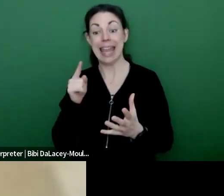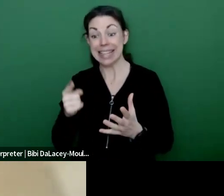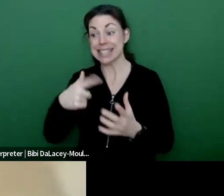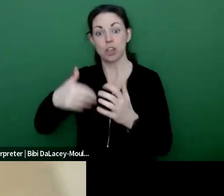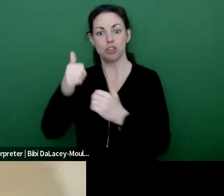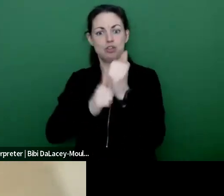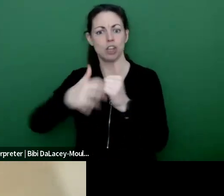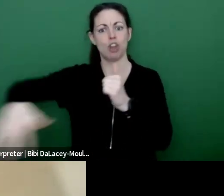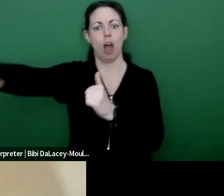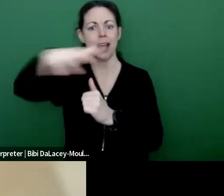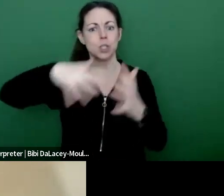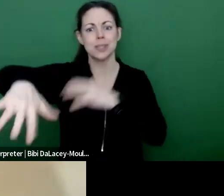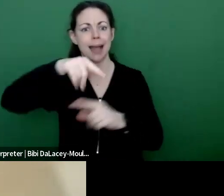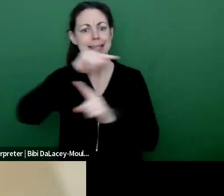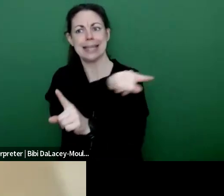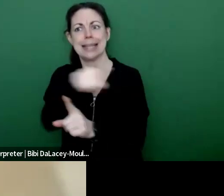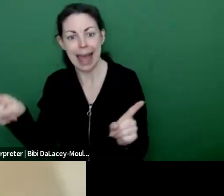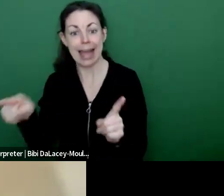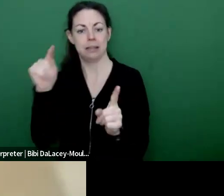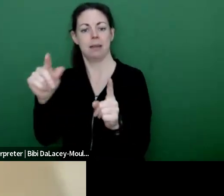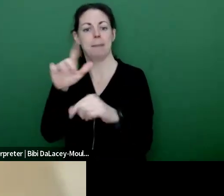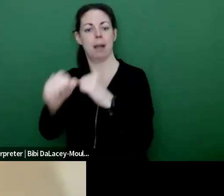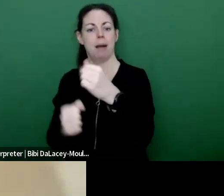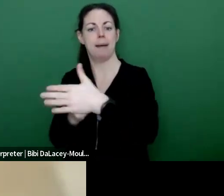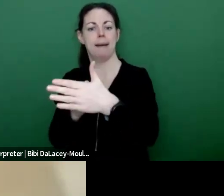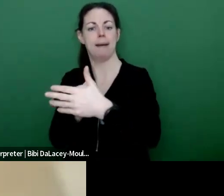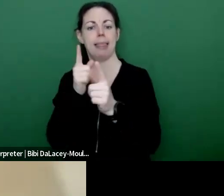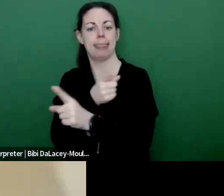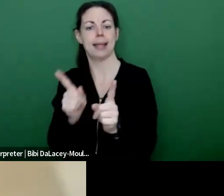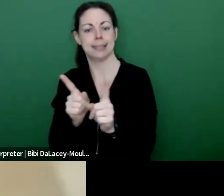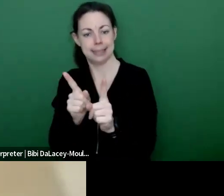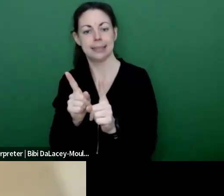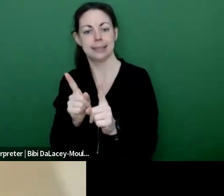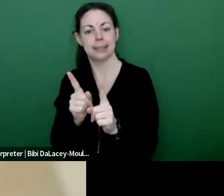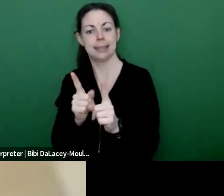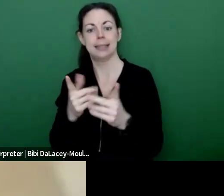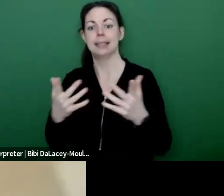but let's actually address some of those sort fundamental issues." Probably made a bit of a pain of myself if I'm honest.